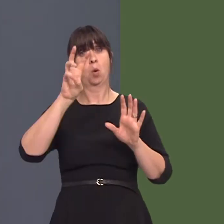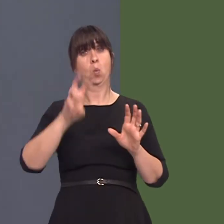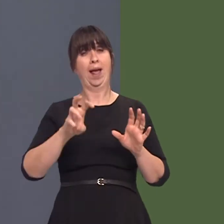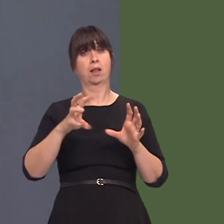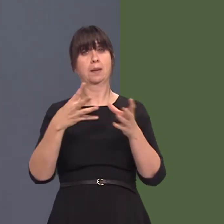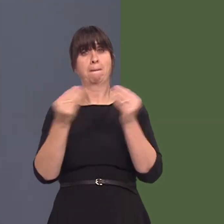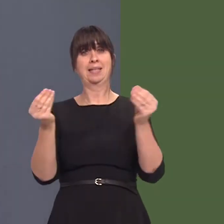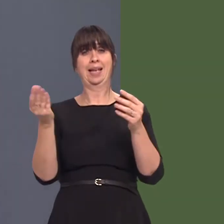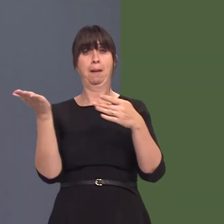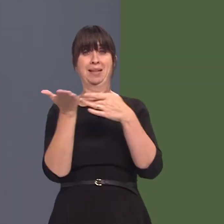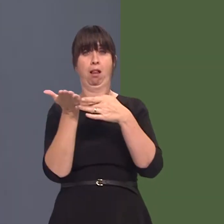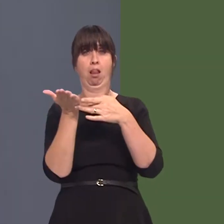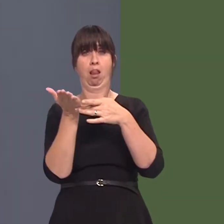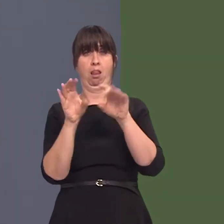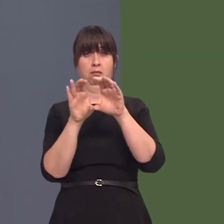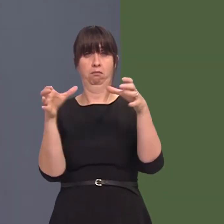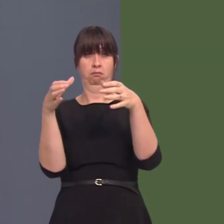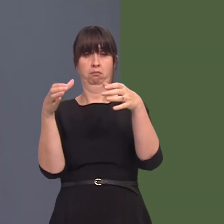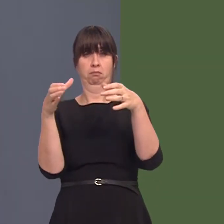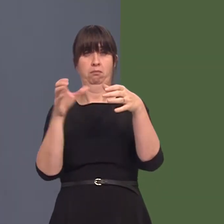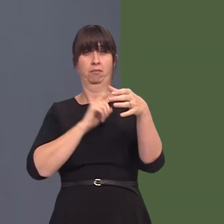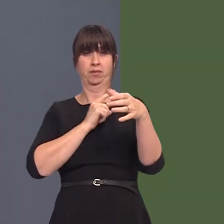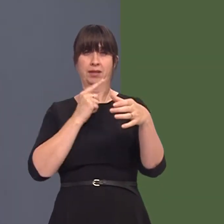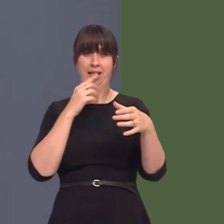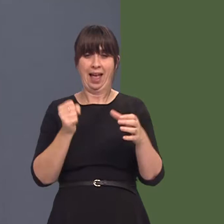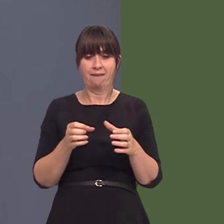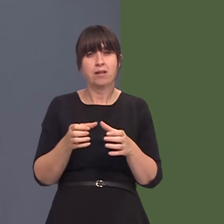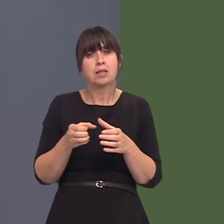Missing Middleí, in which they stated that, Hefin David: ëIn the missing middle medium-sized